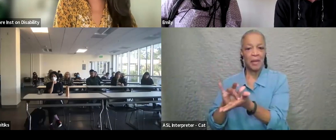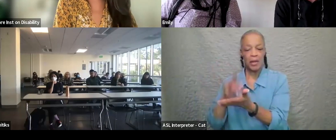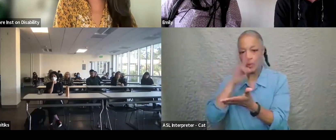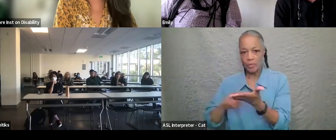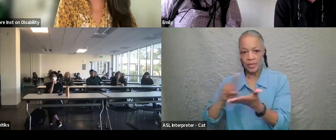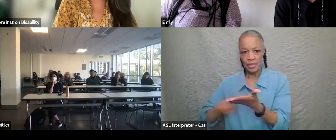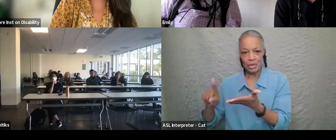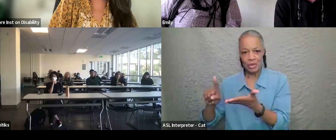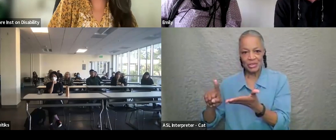May I have your attention.